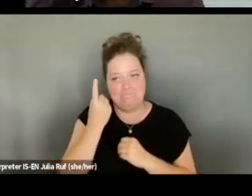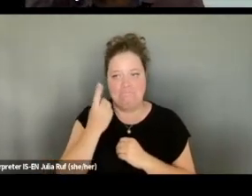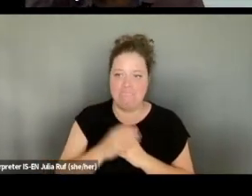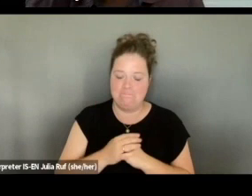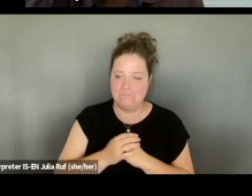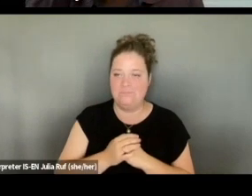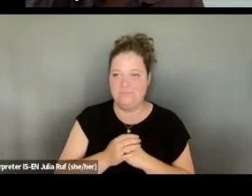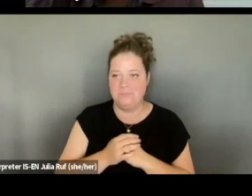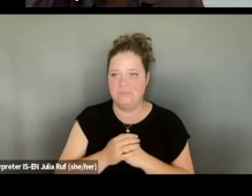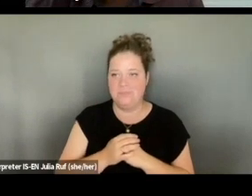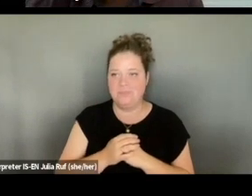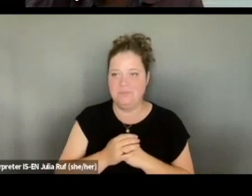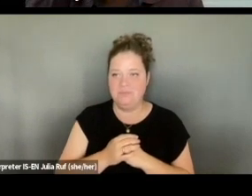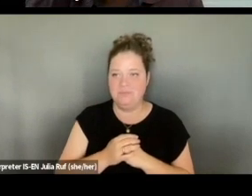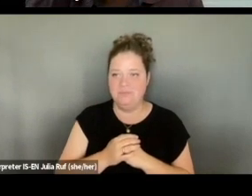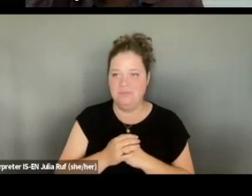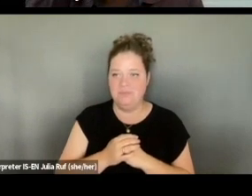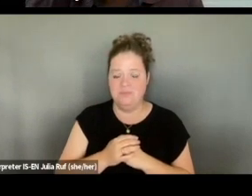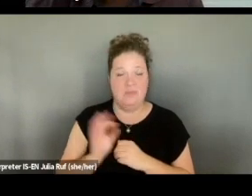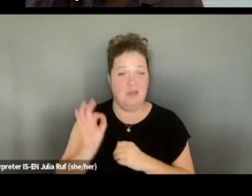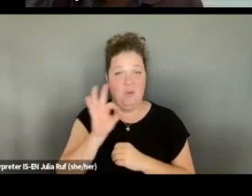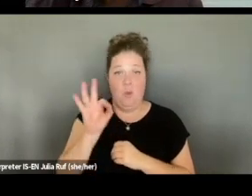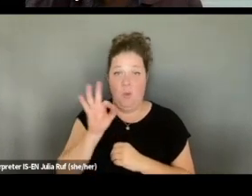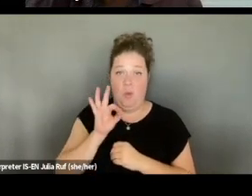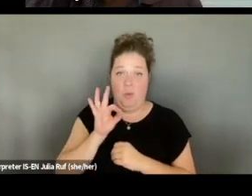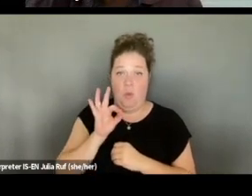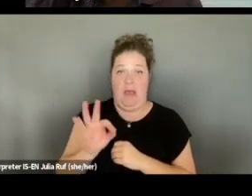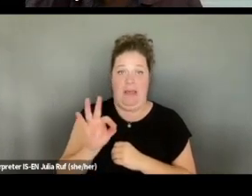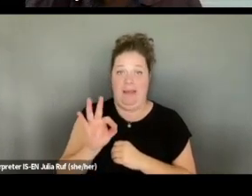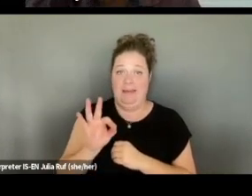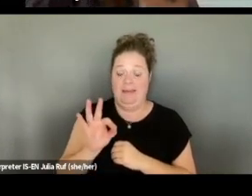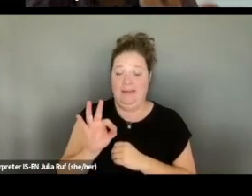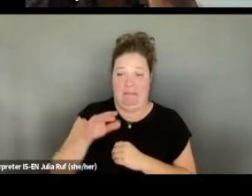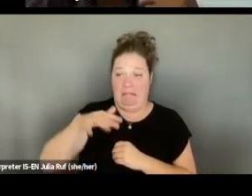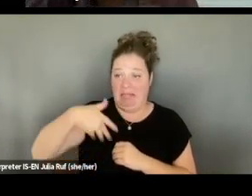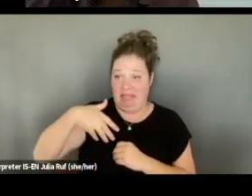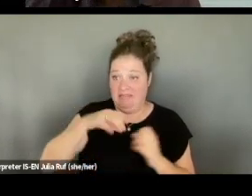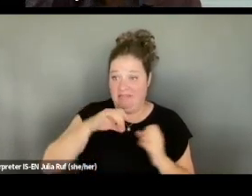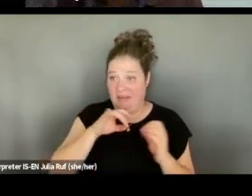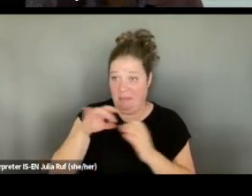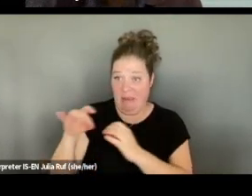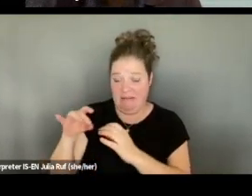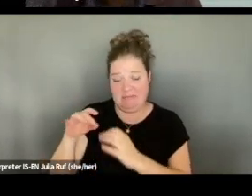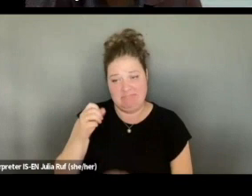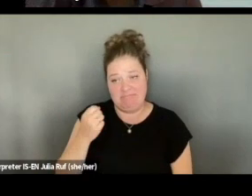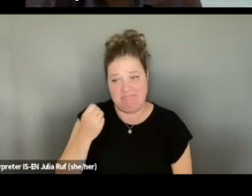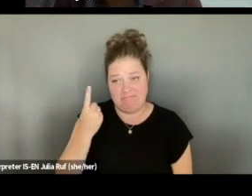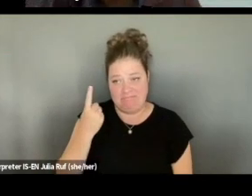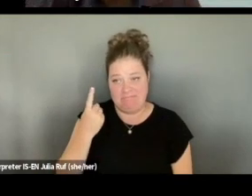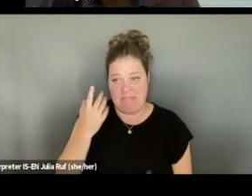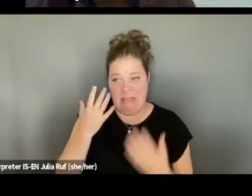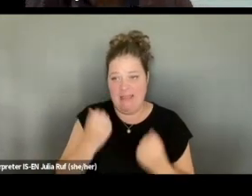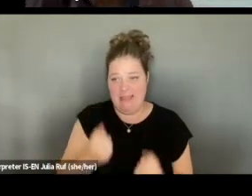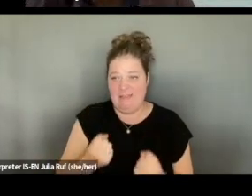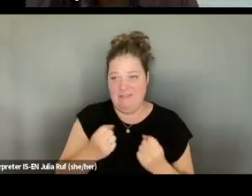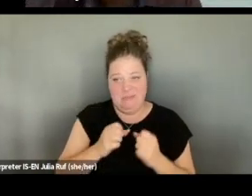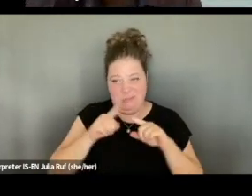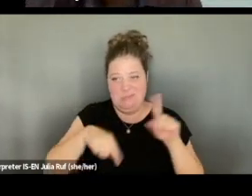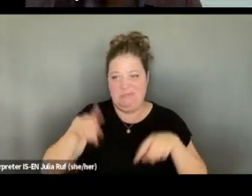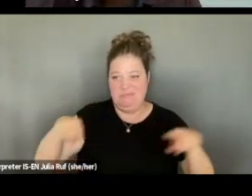rude answer. So, there are many, many reasons for that, as you see, and the aim is to